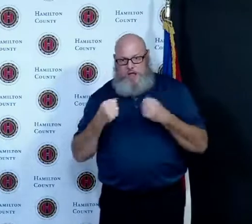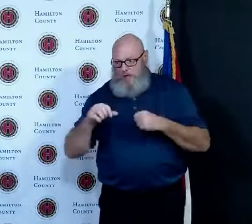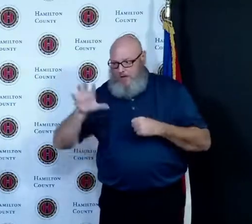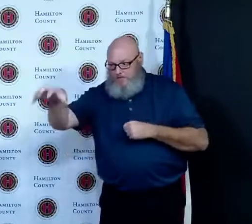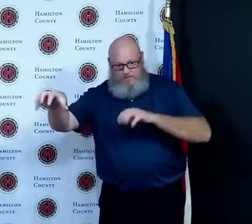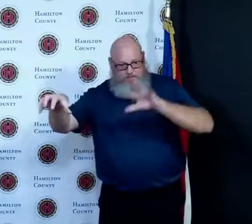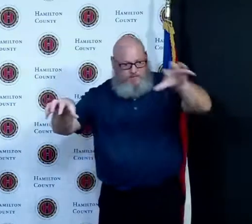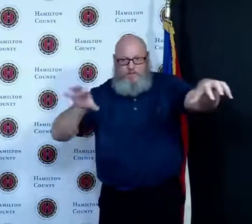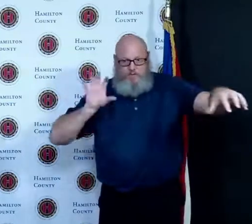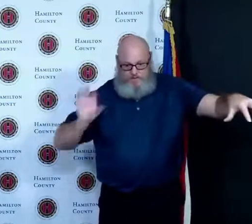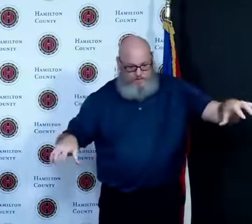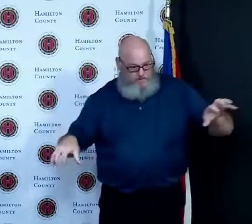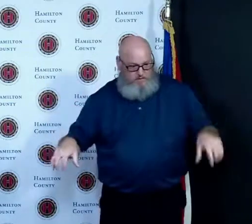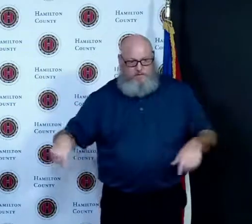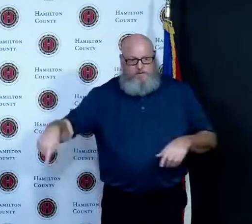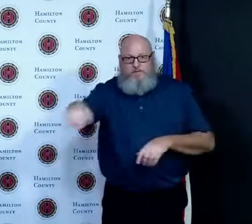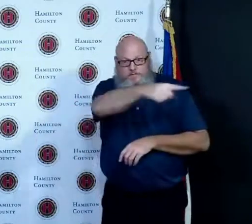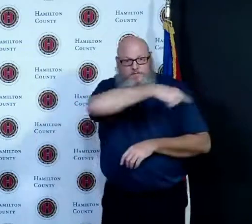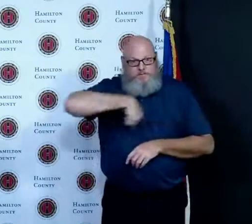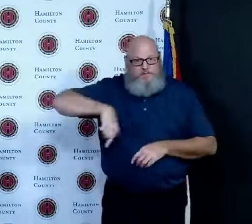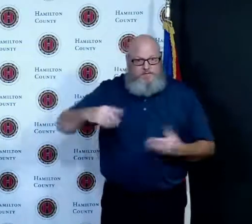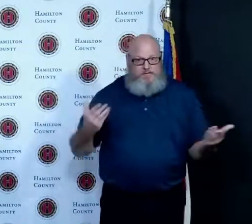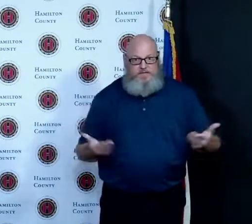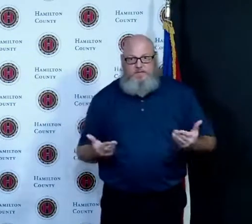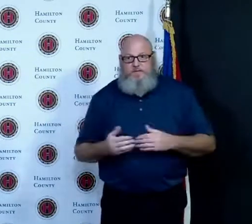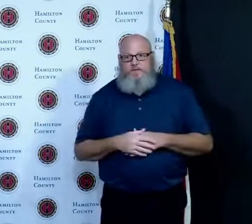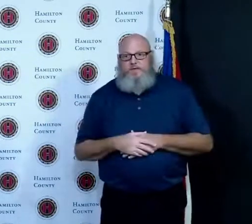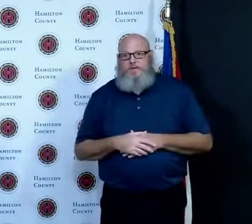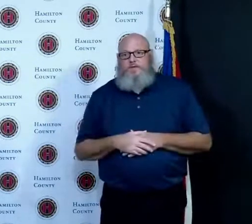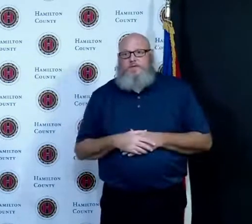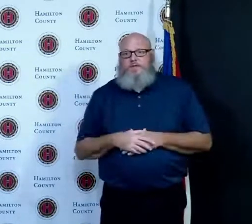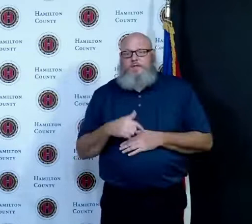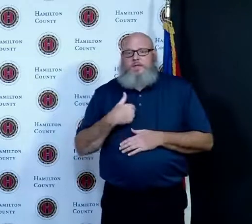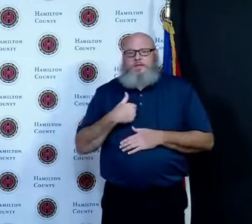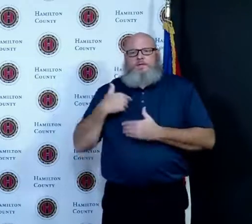as the vaccine comes into the county and for distribution by public authorities